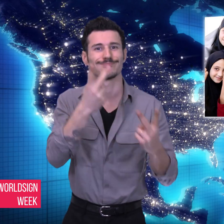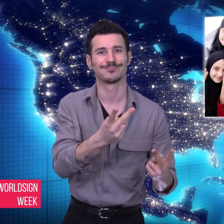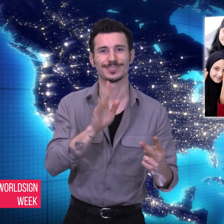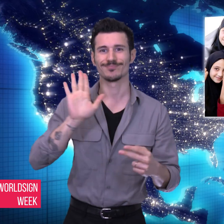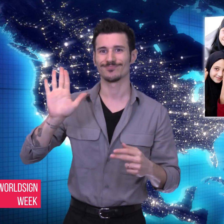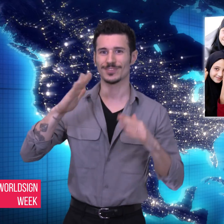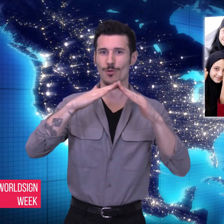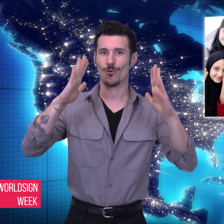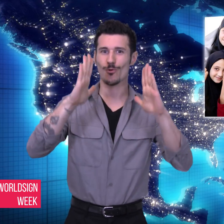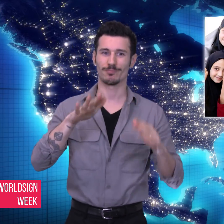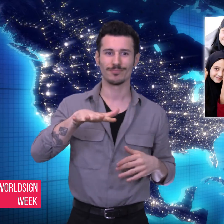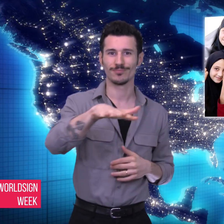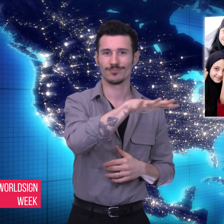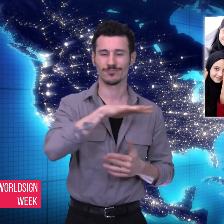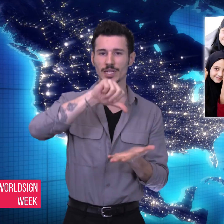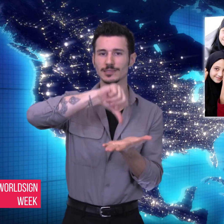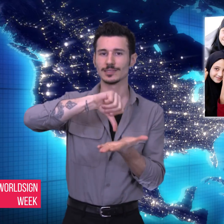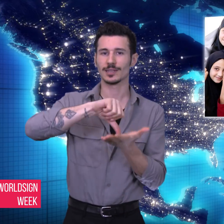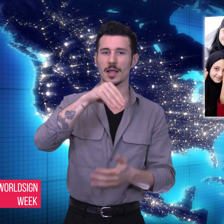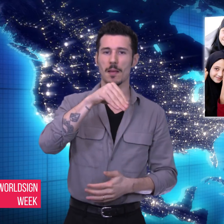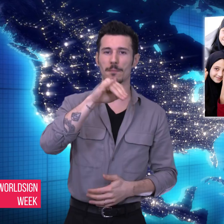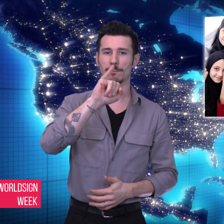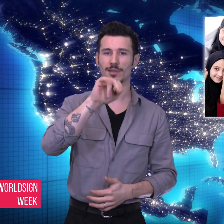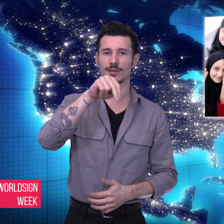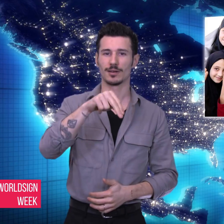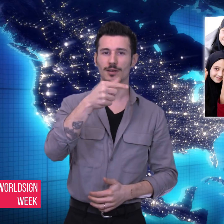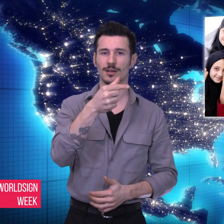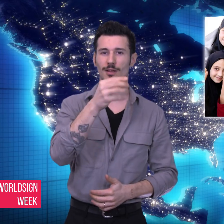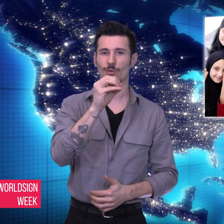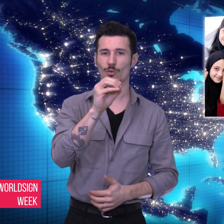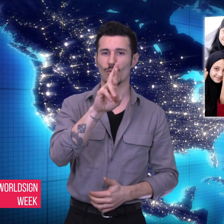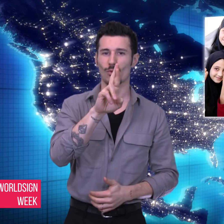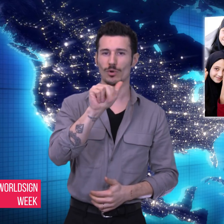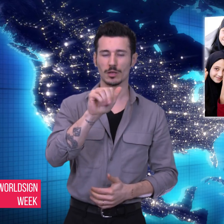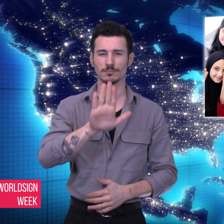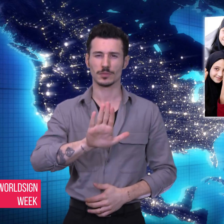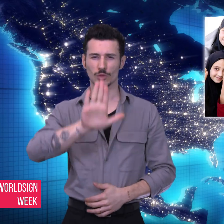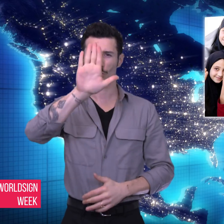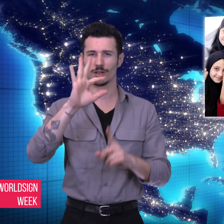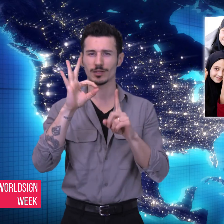time in five years last weekend.